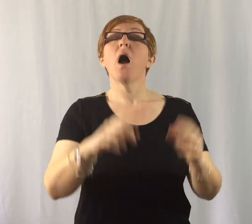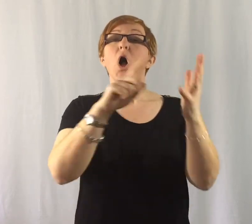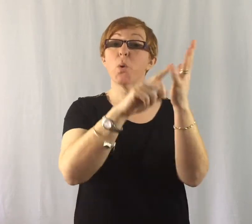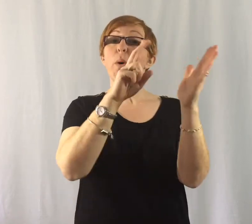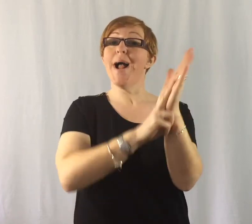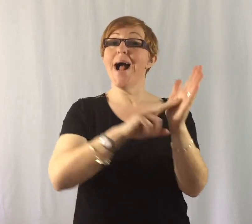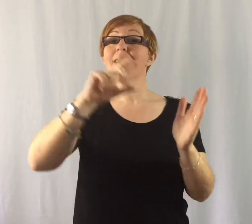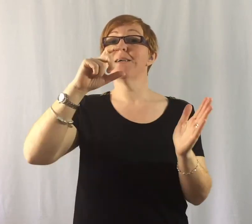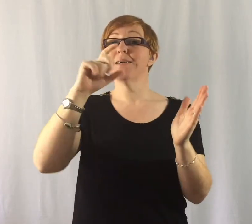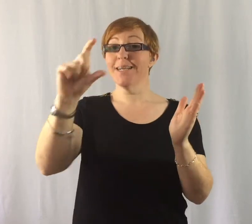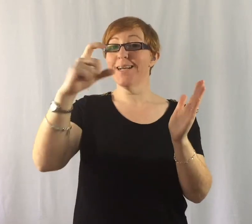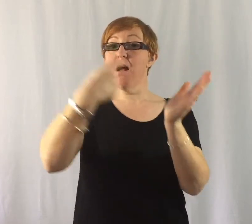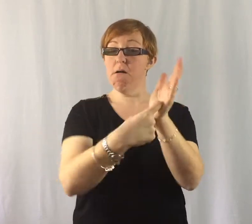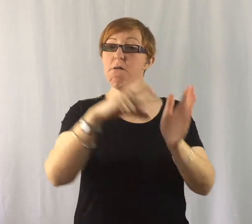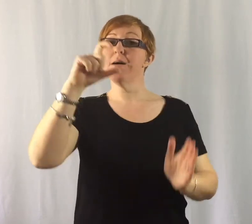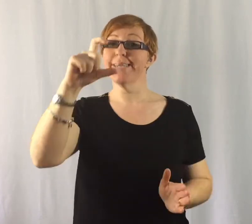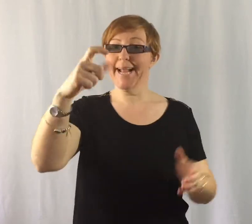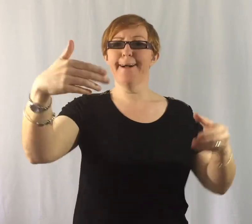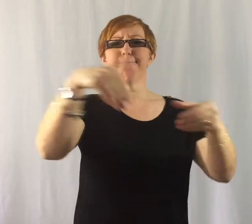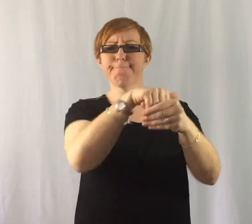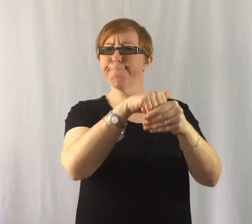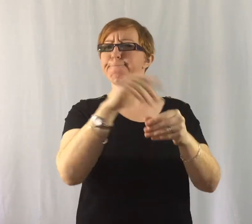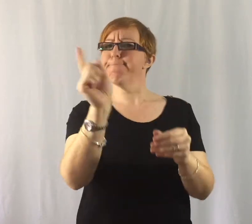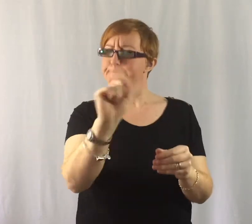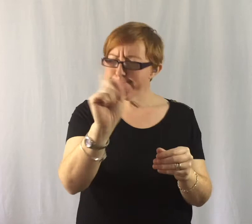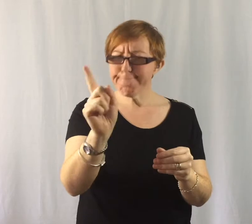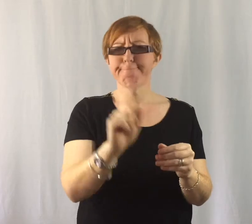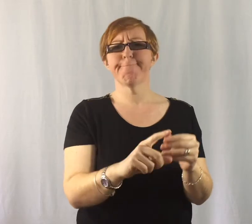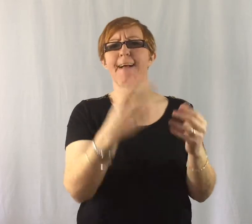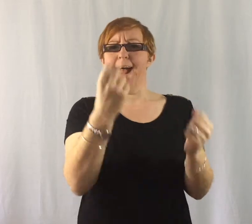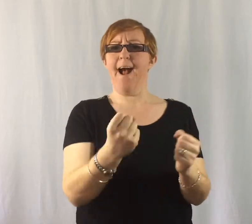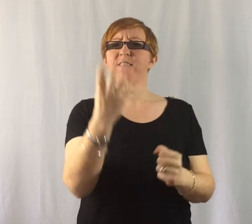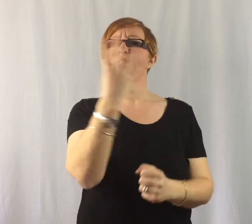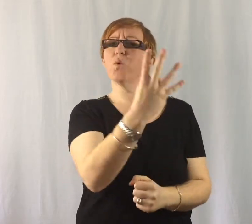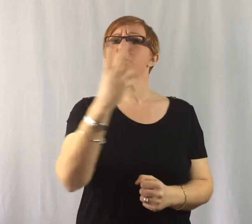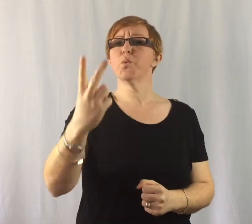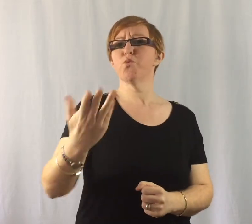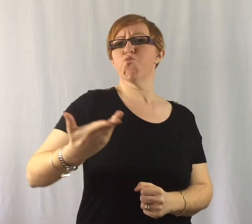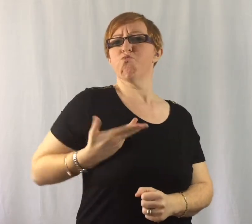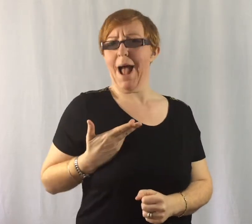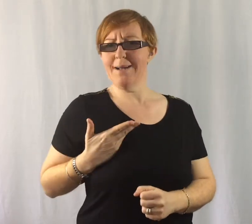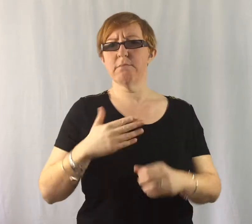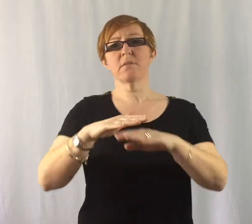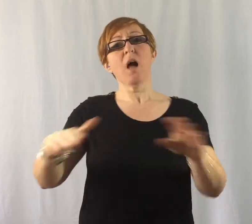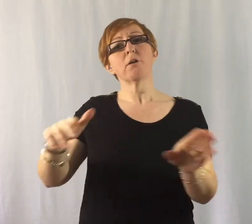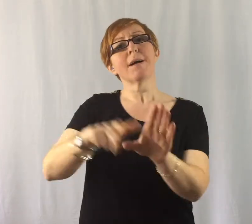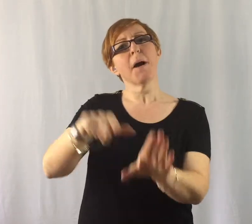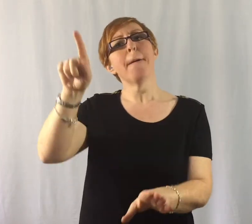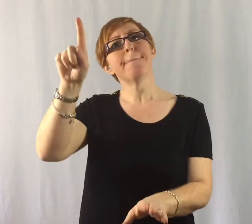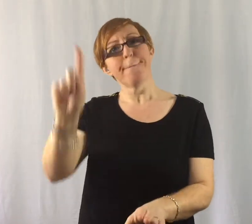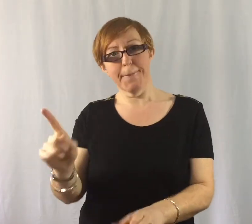The UNCRC contains 42 rights for children and young people